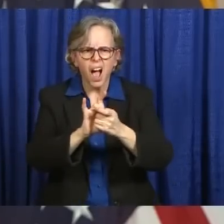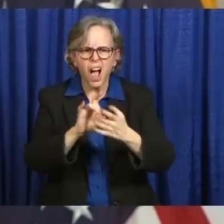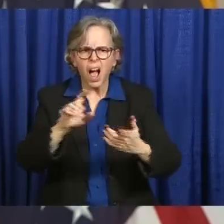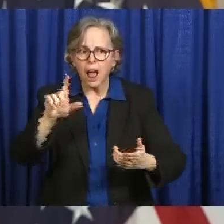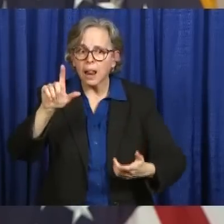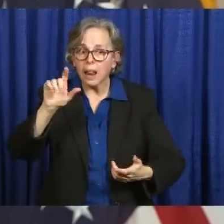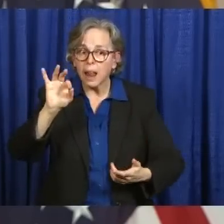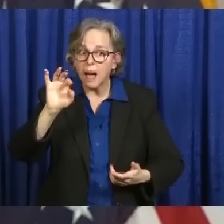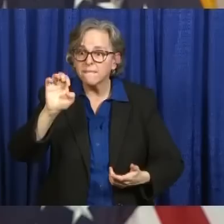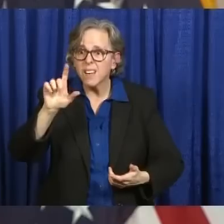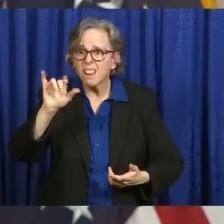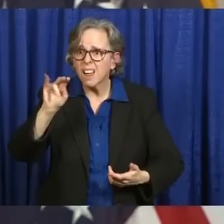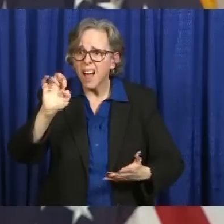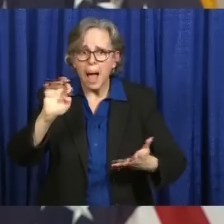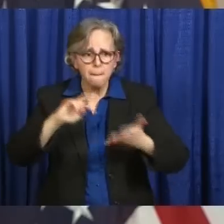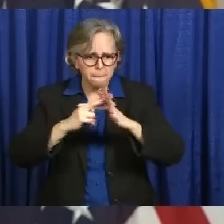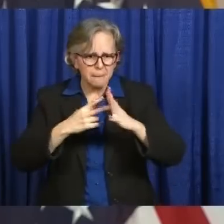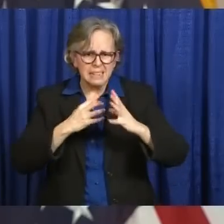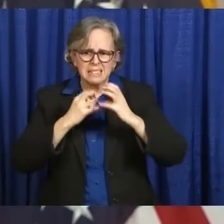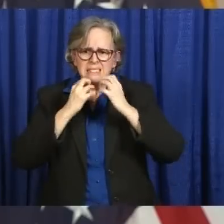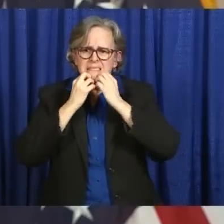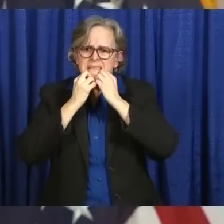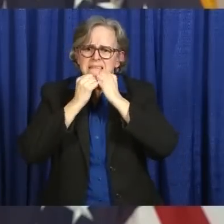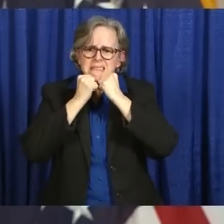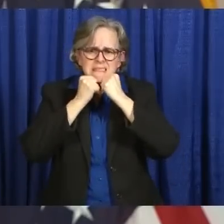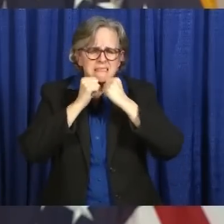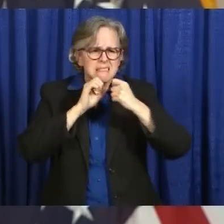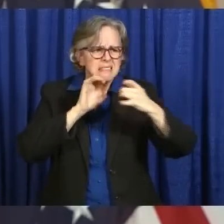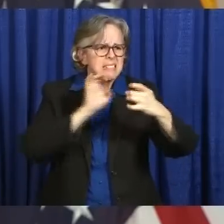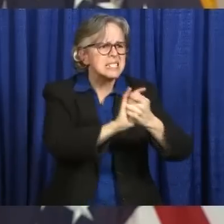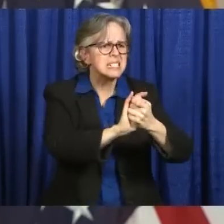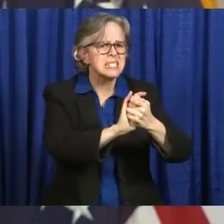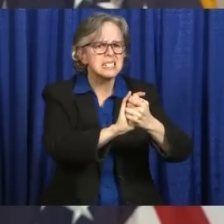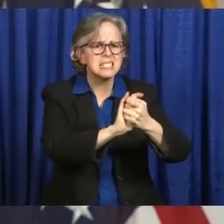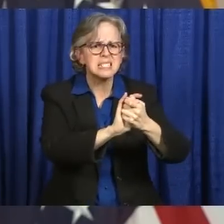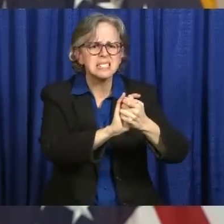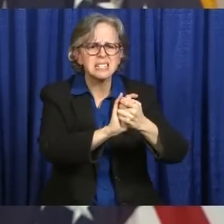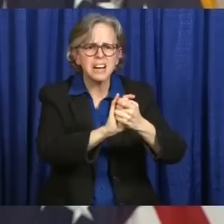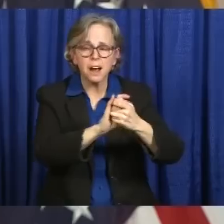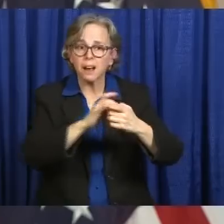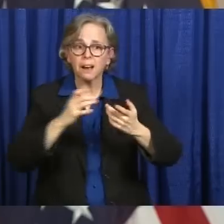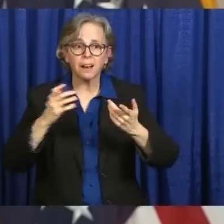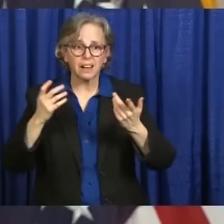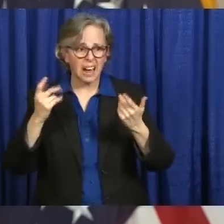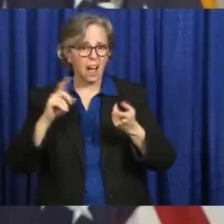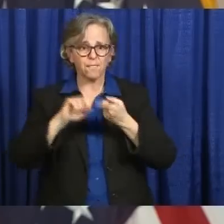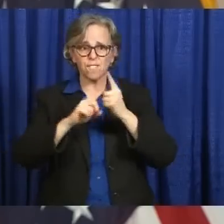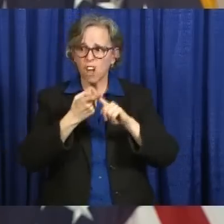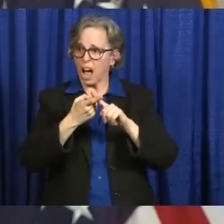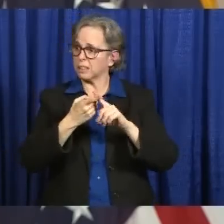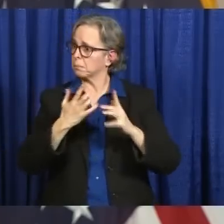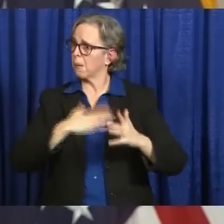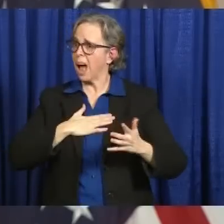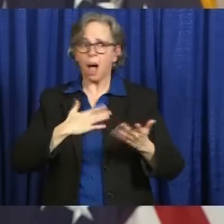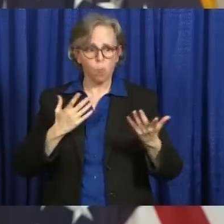AA OR IN A OR SMART RECOVERY FOR PEOPLE STRUGGLING WITH ALCOHOLISM AND ADDICTION. THAT CONNECTION IS A LIFELINE FOR